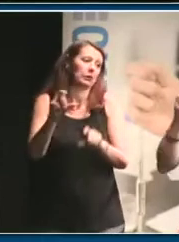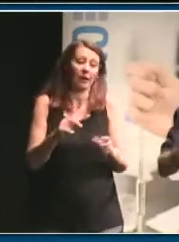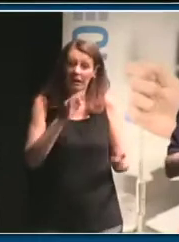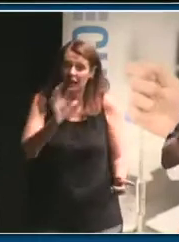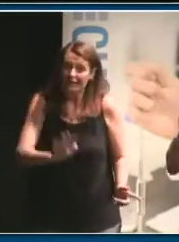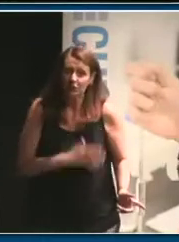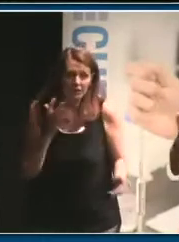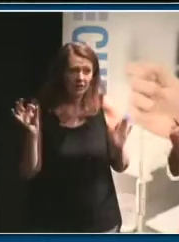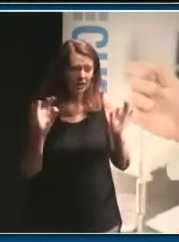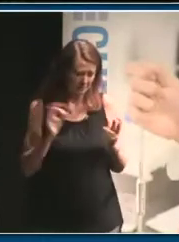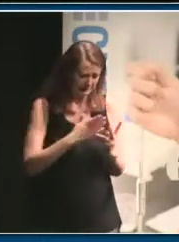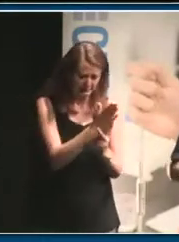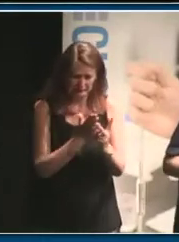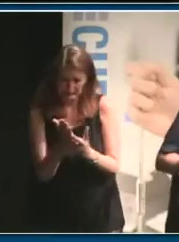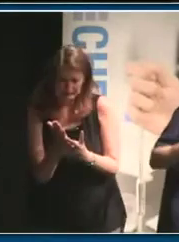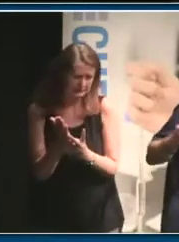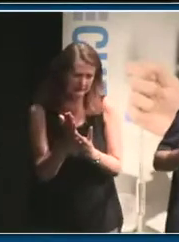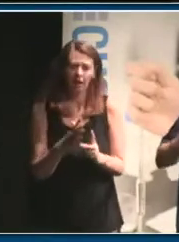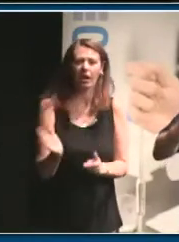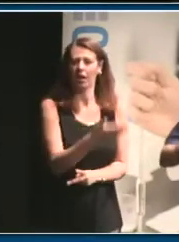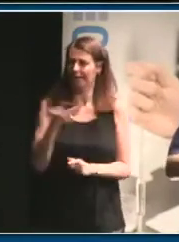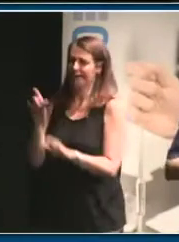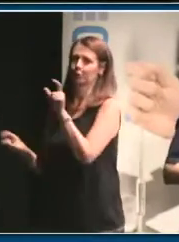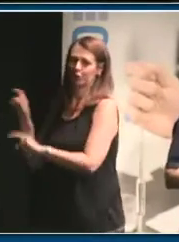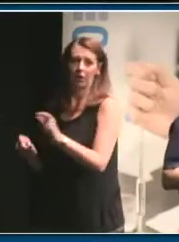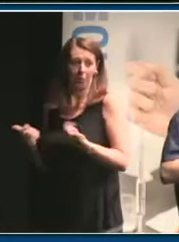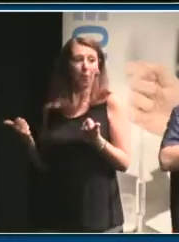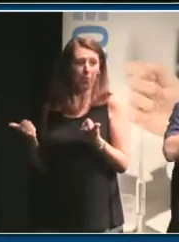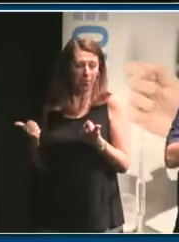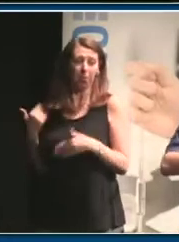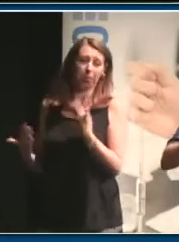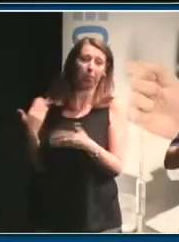couldn't pick between biology and physics. So I’m taking chemistry in this class